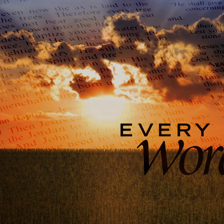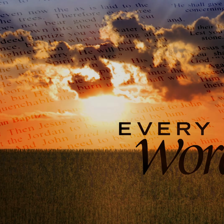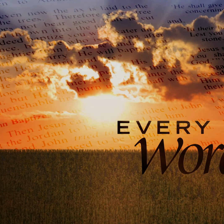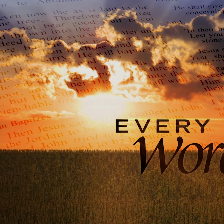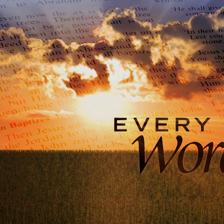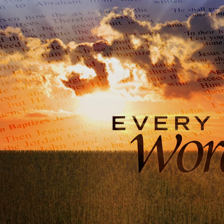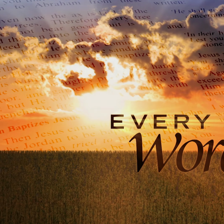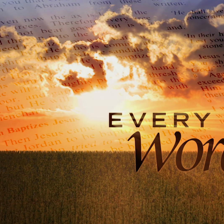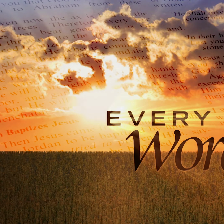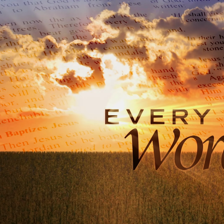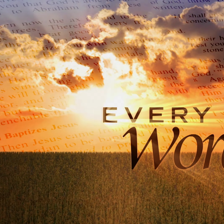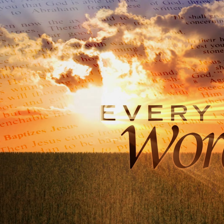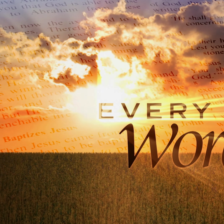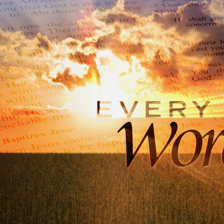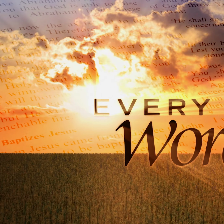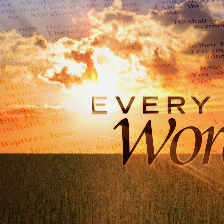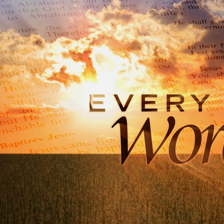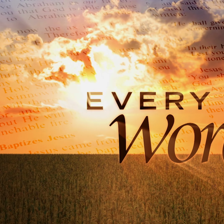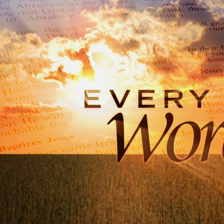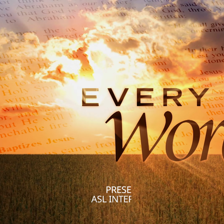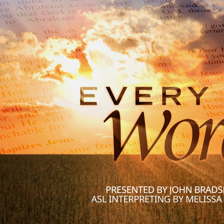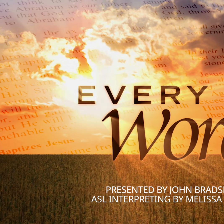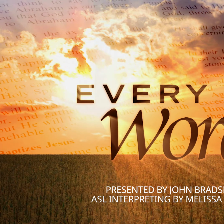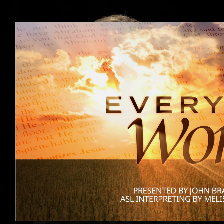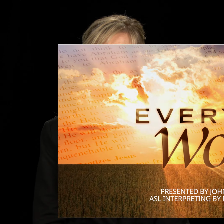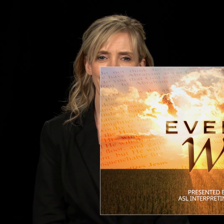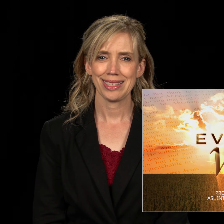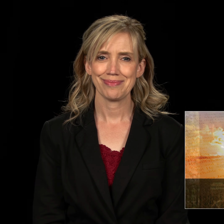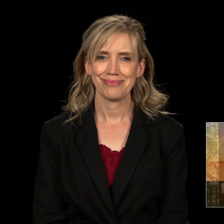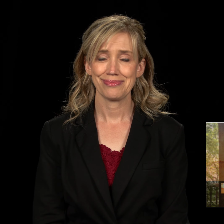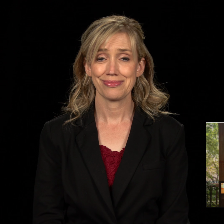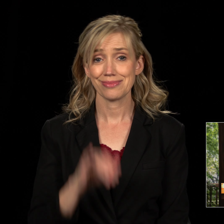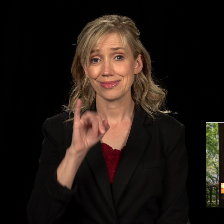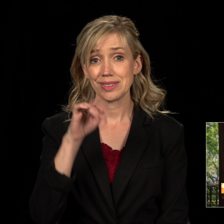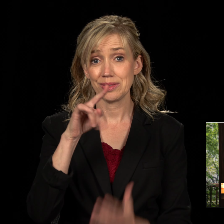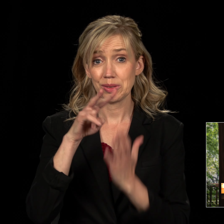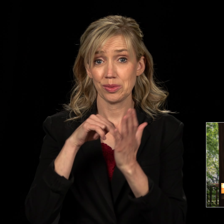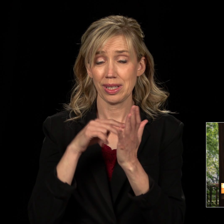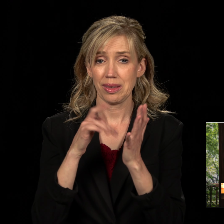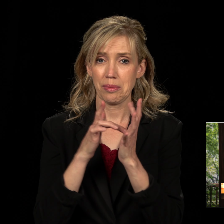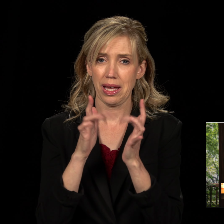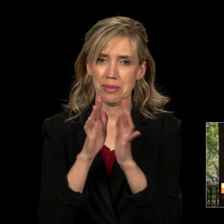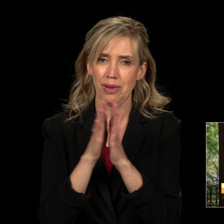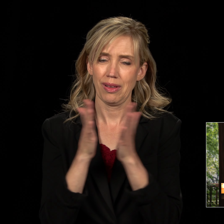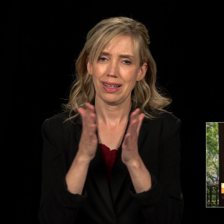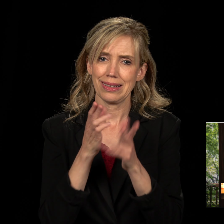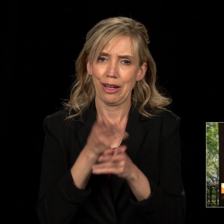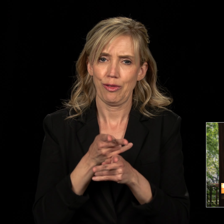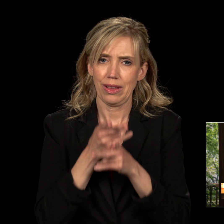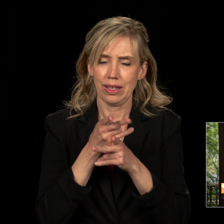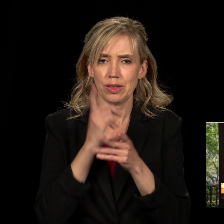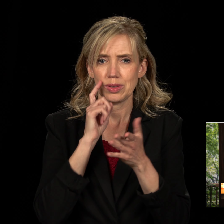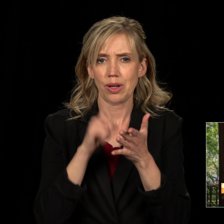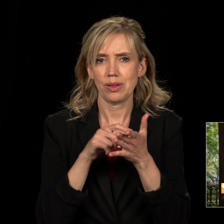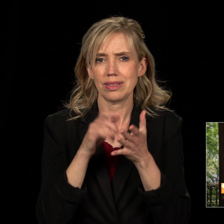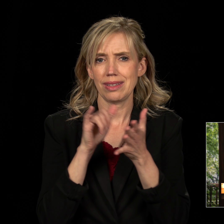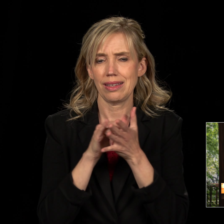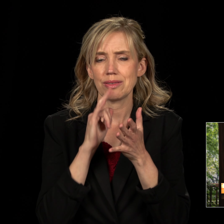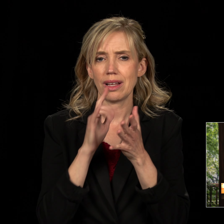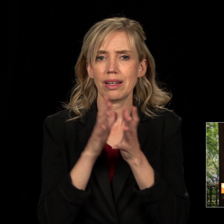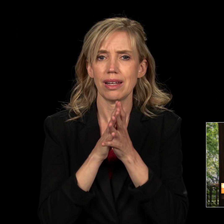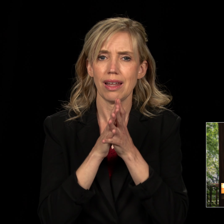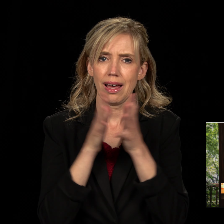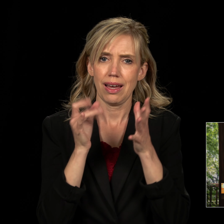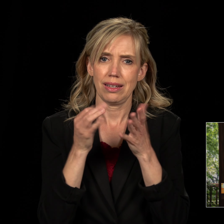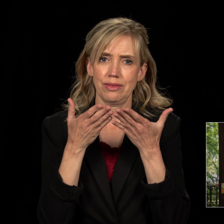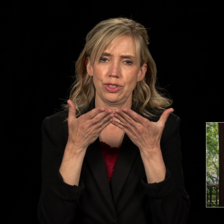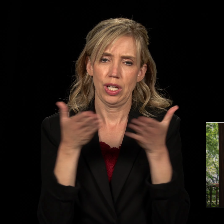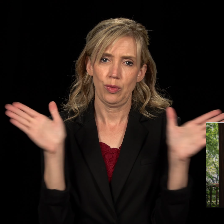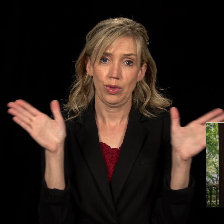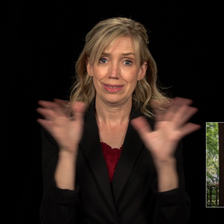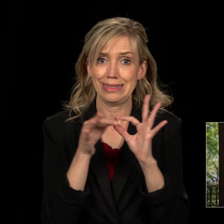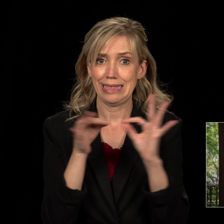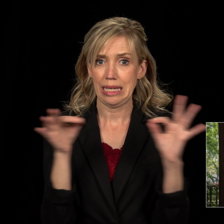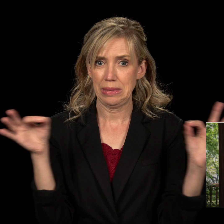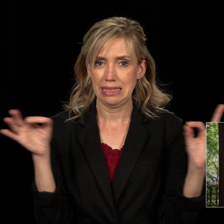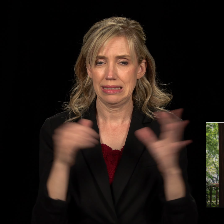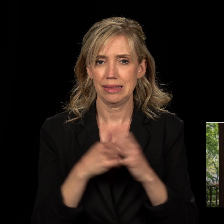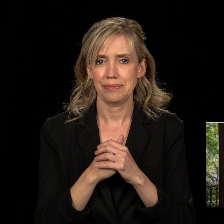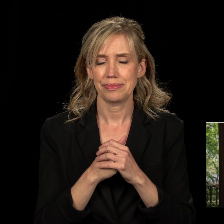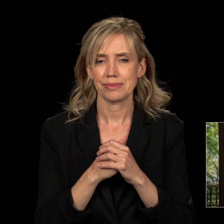If you read the Bible carefully, you'll notice it makes a lot of sweeping, all-inclusive statements.